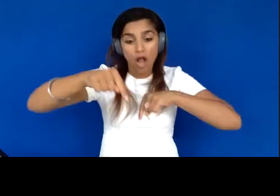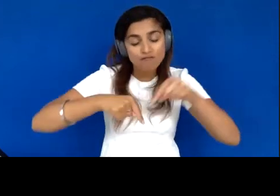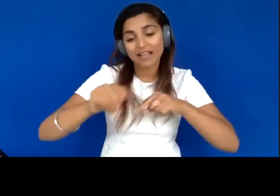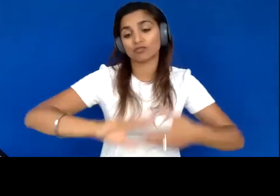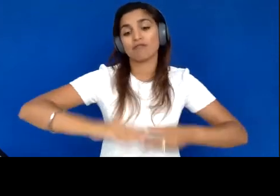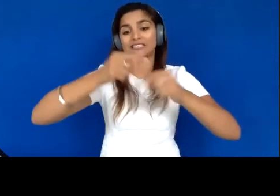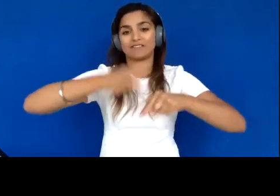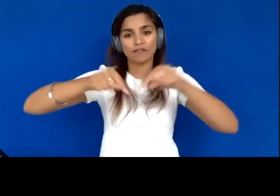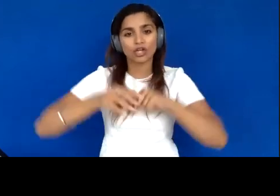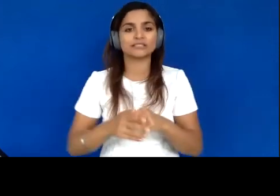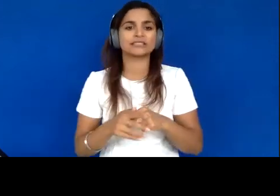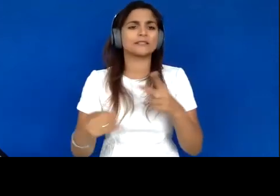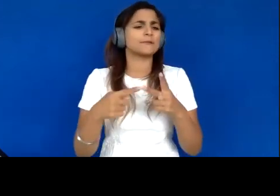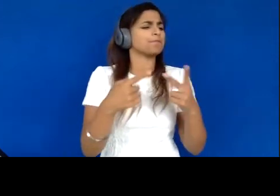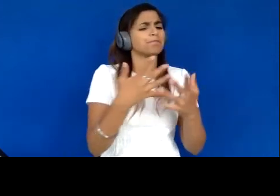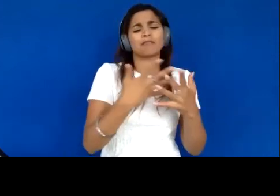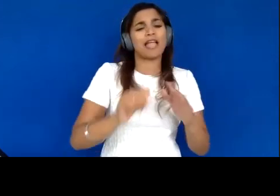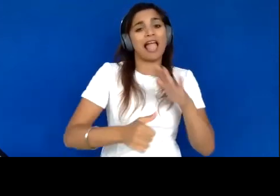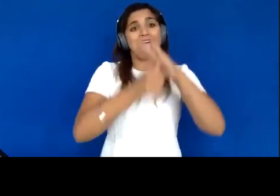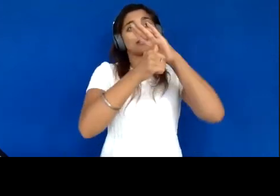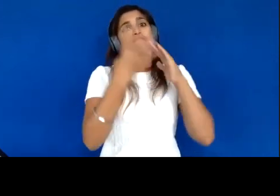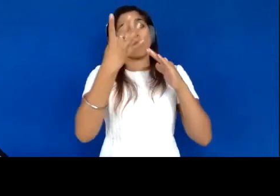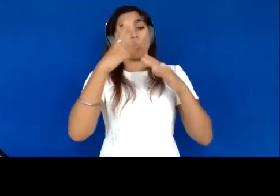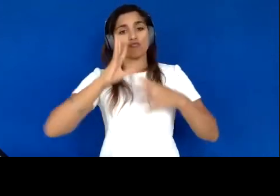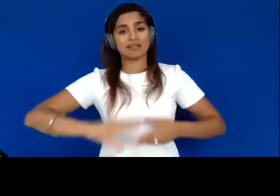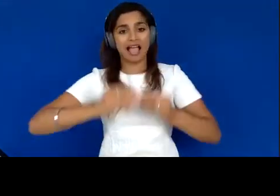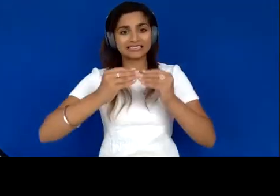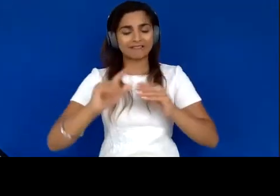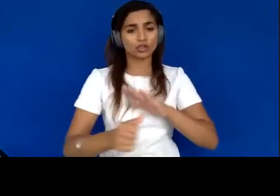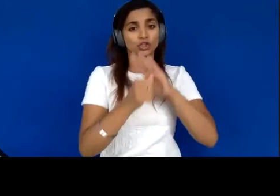of four creative the chief marketing and communications officer for channel 4 and